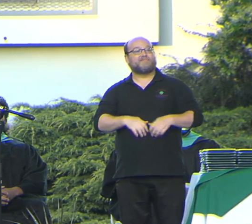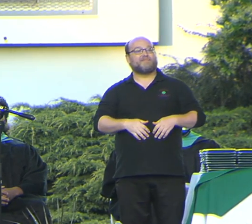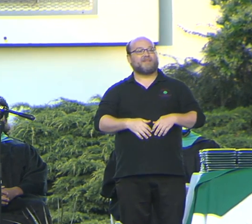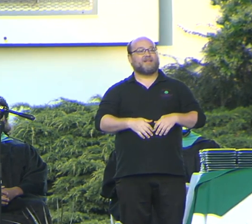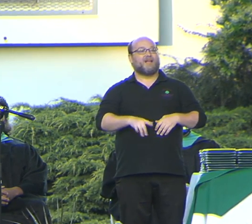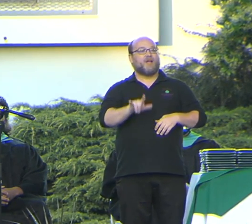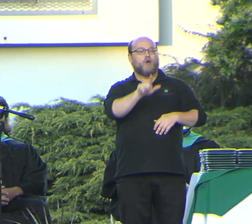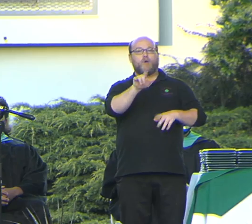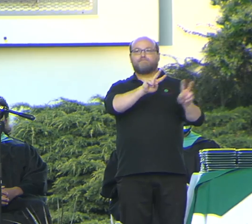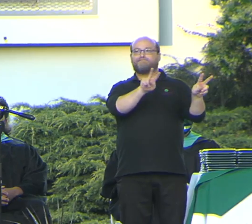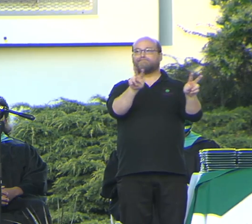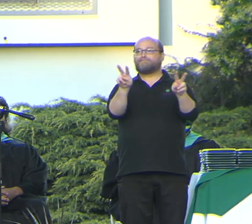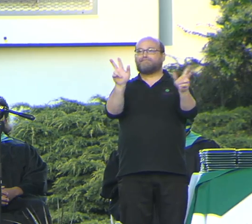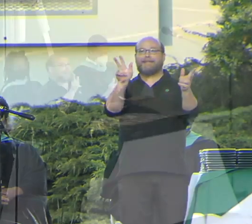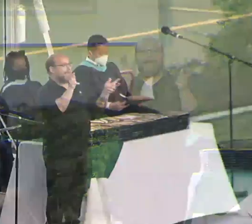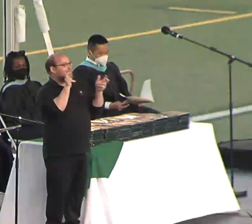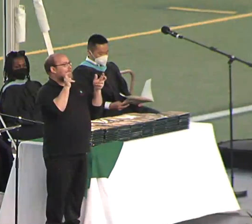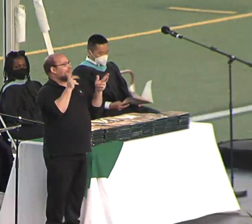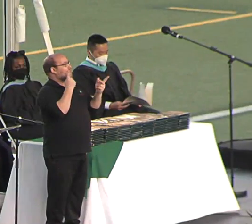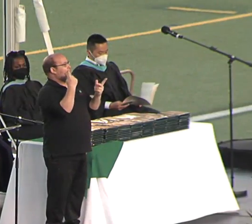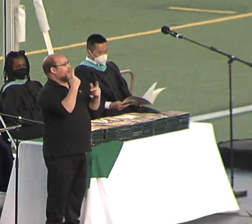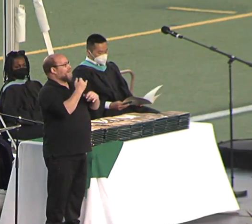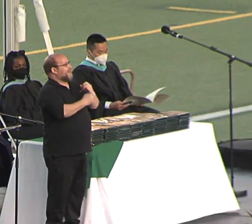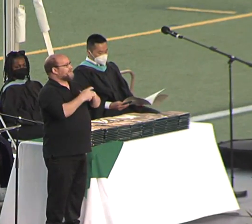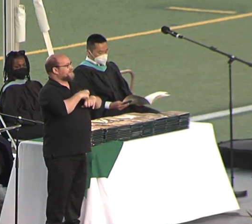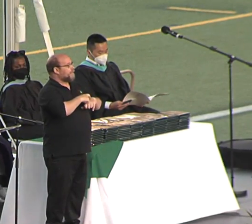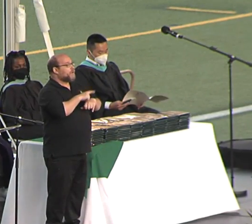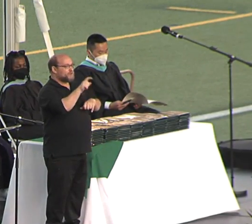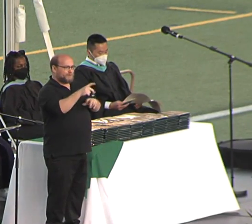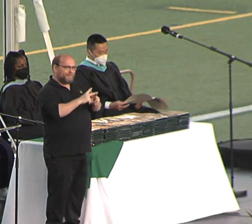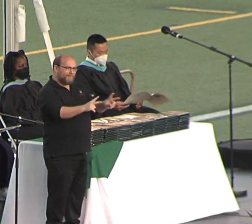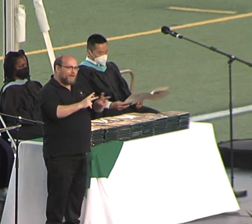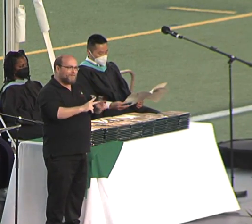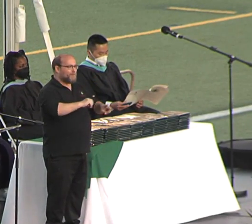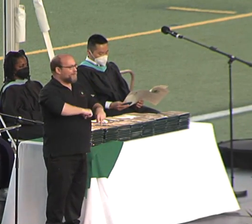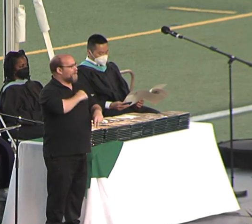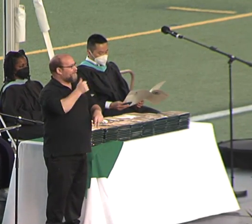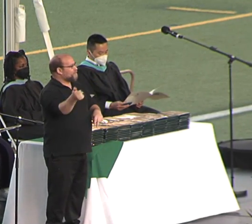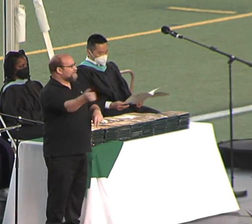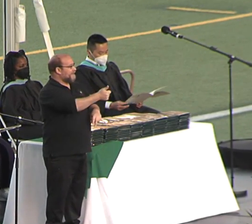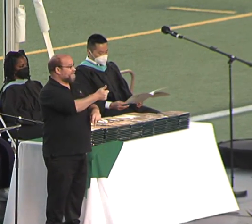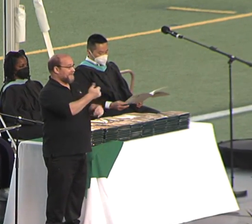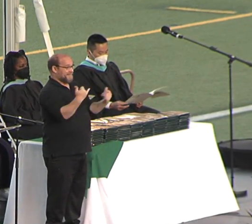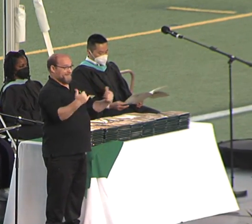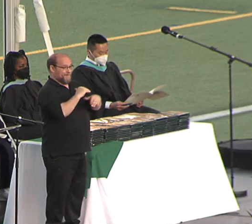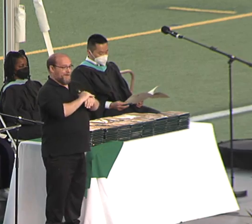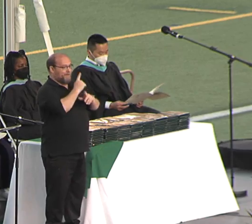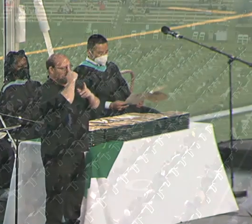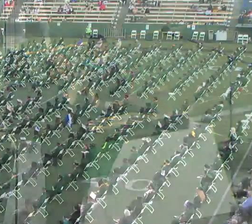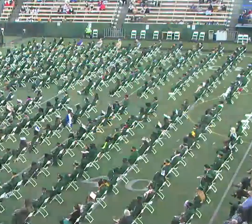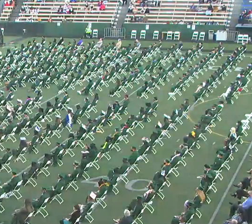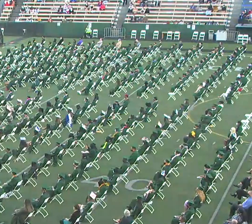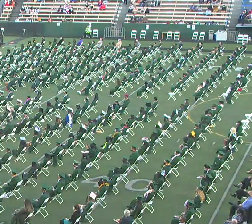in one last time. You should be immensely proud of yourselves. This night is for you. With all that being said.